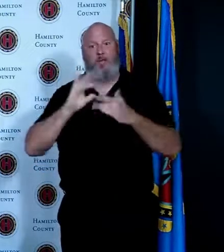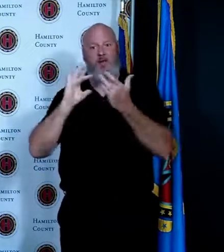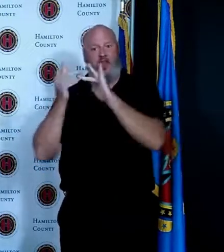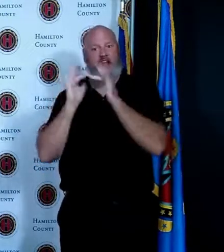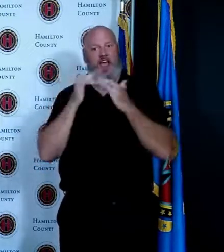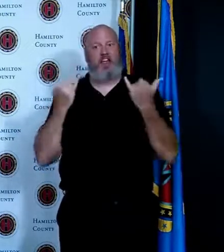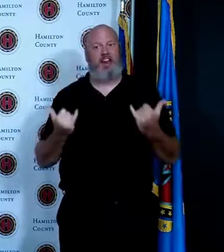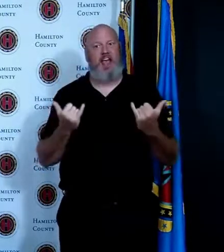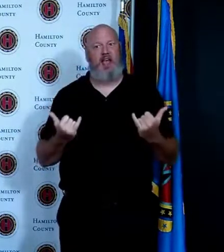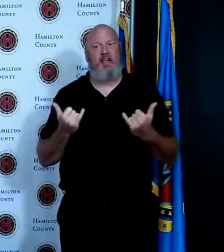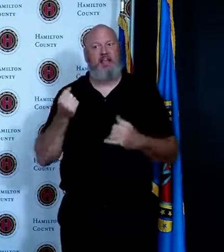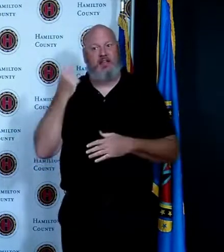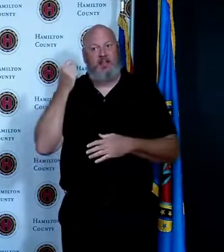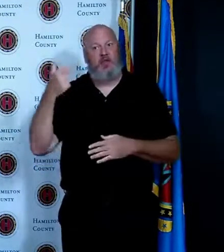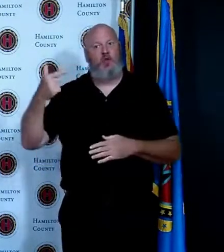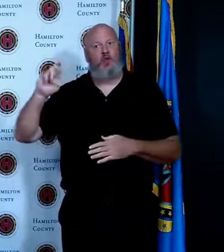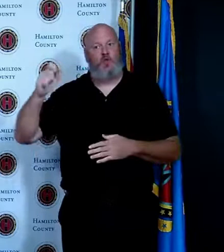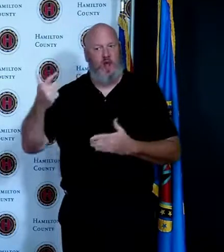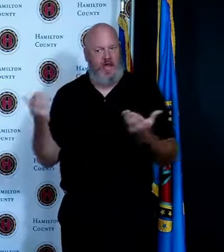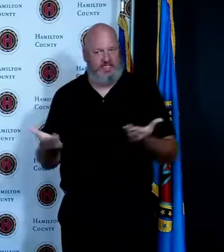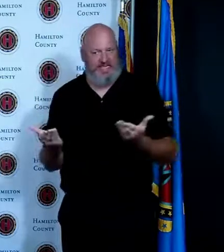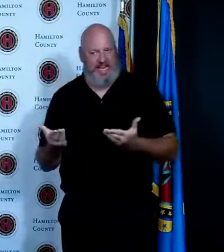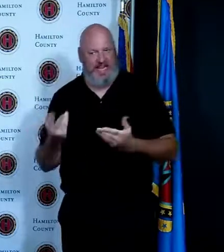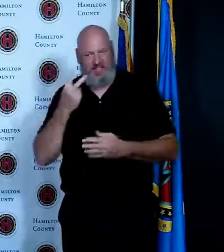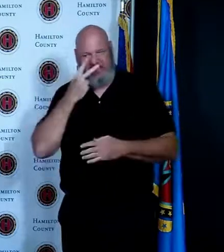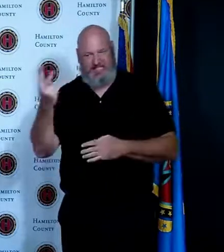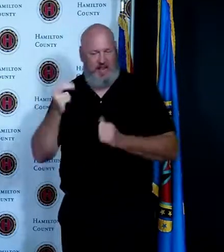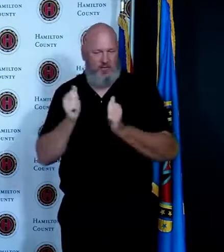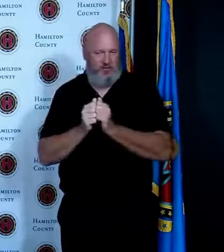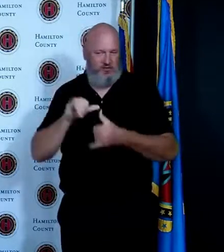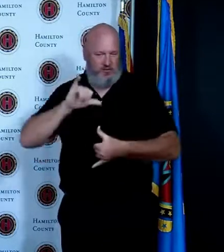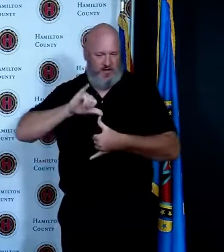with Jay in the background so we're gonna kick it to Greg pretty quickly